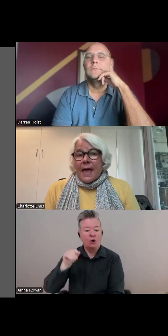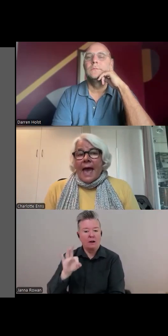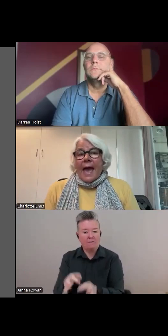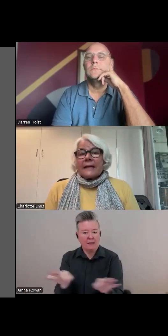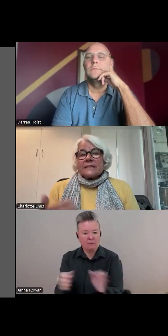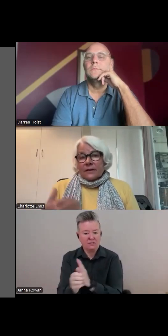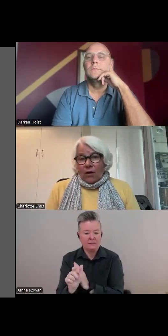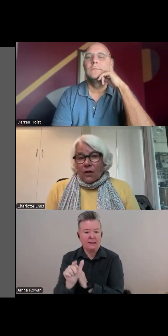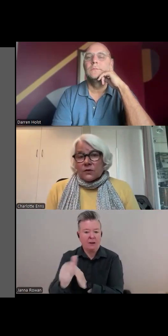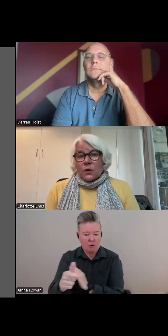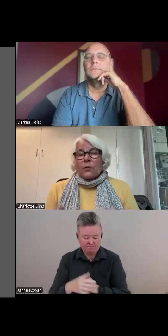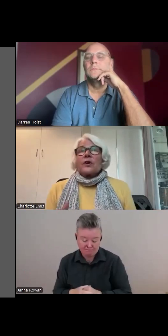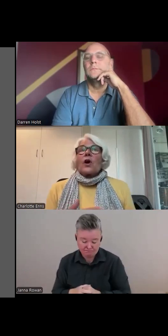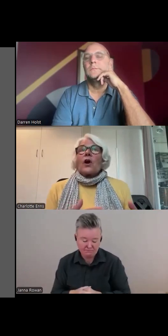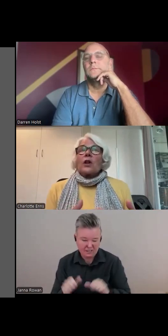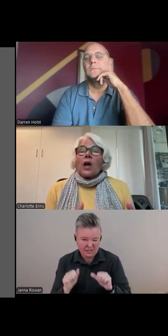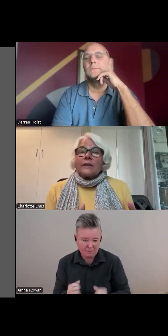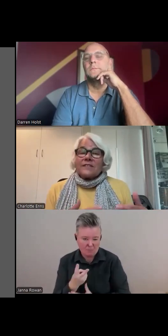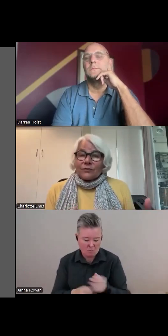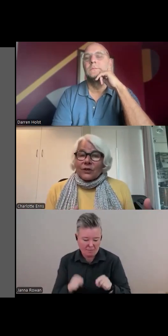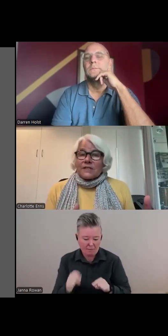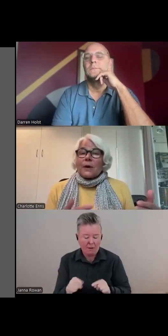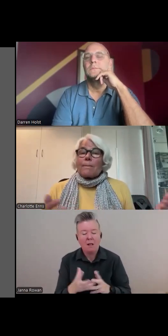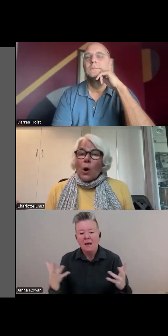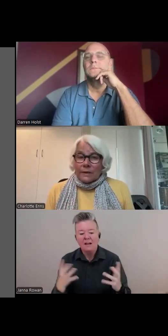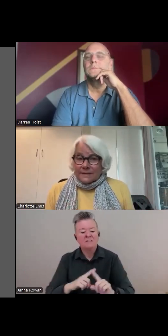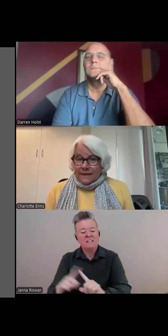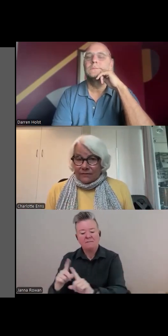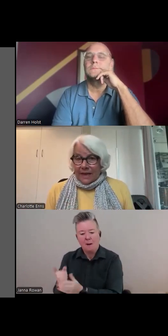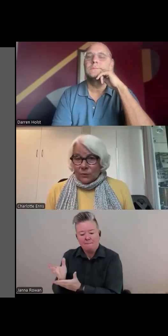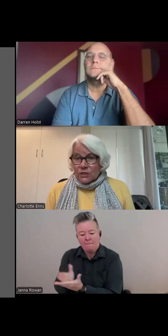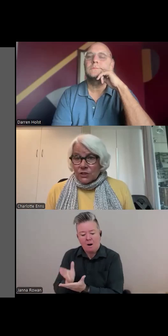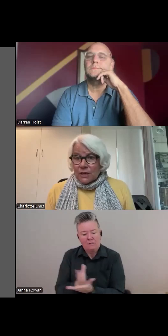And also there are a lot of different components of language